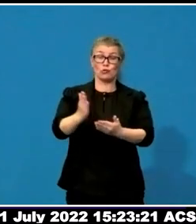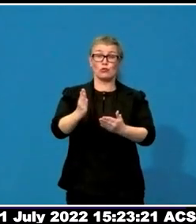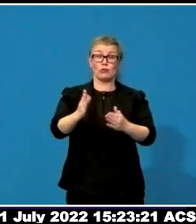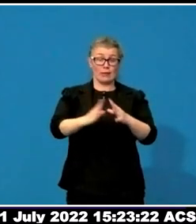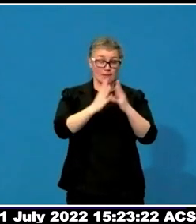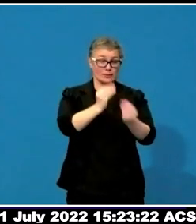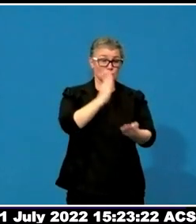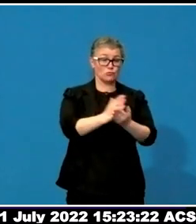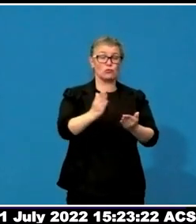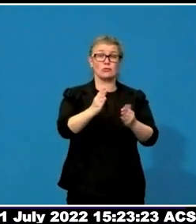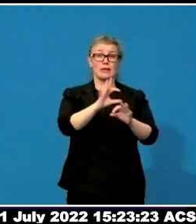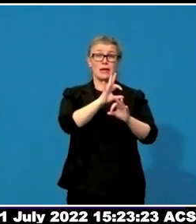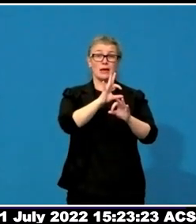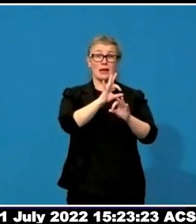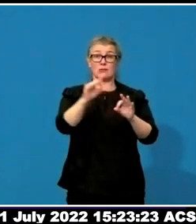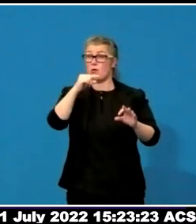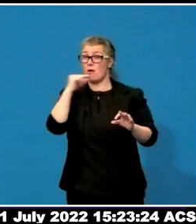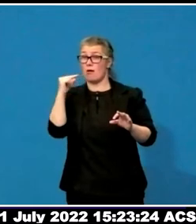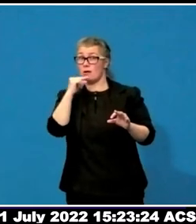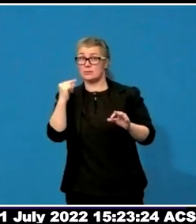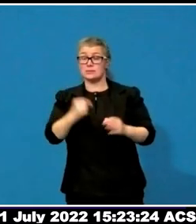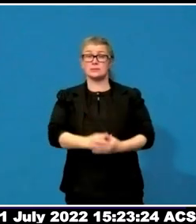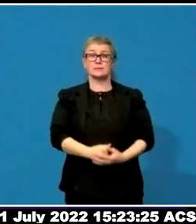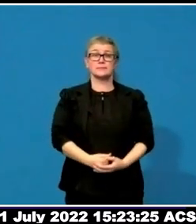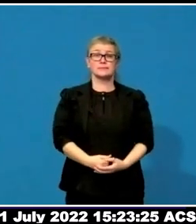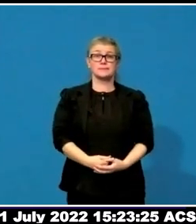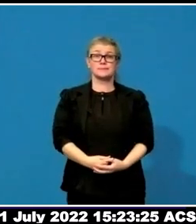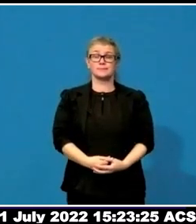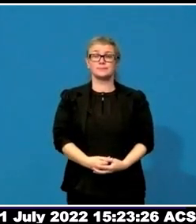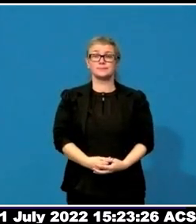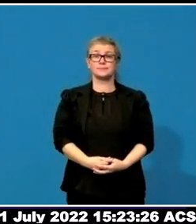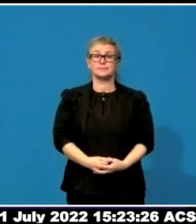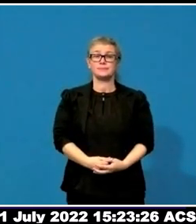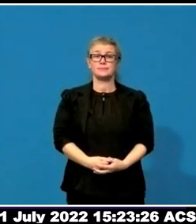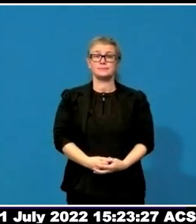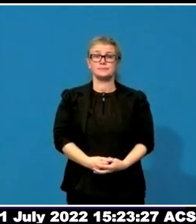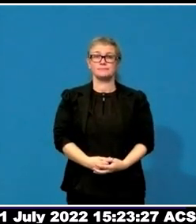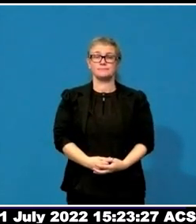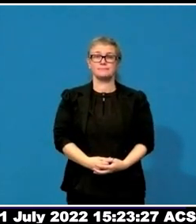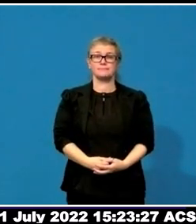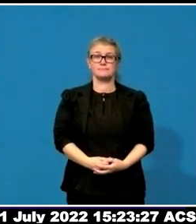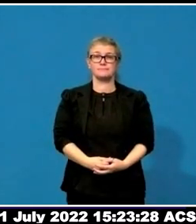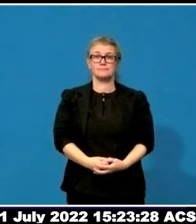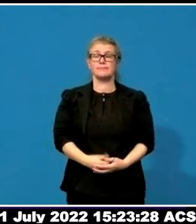Thank you. CHAIR: Thank you very much, Ms Barney.